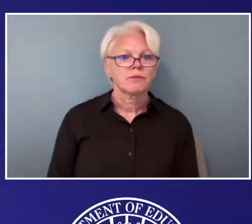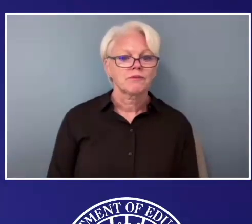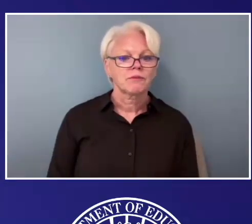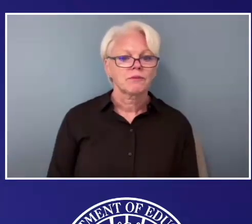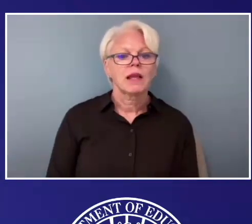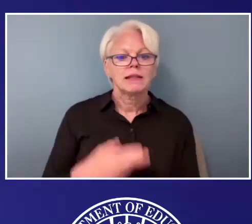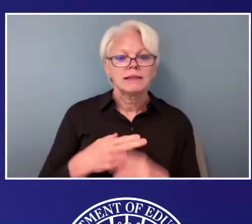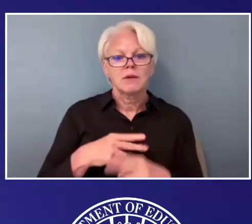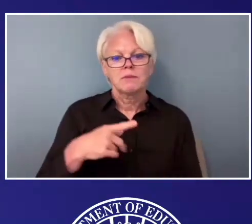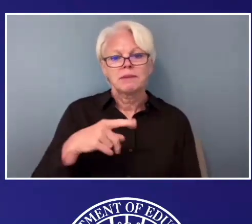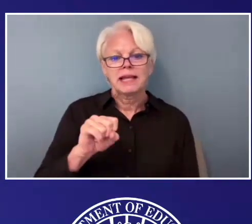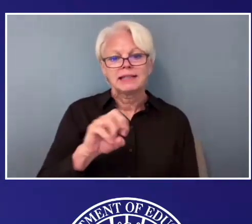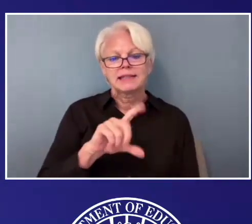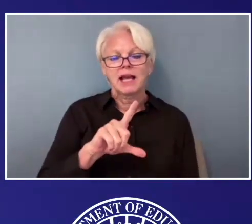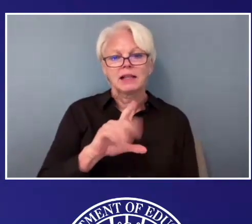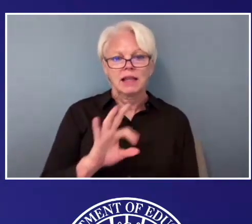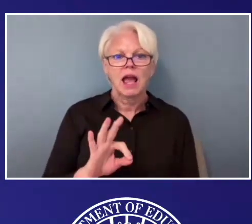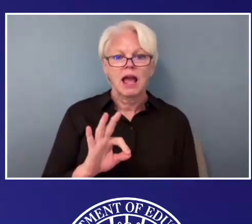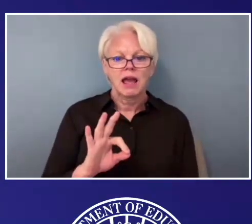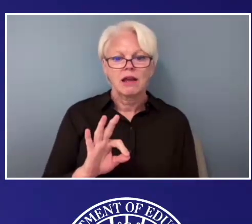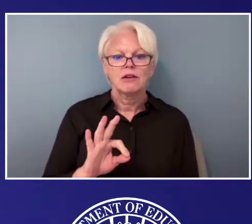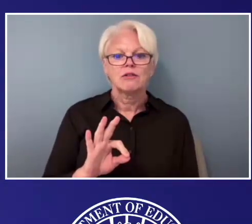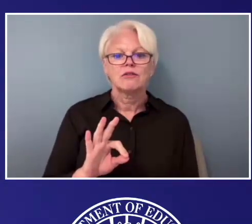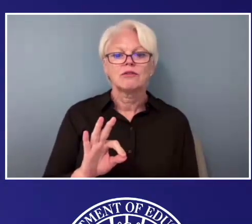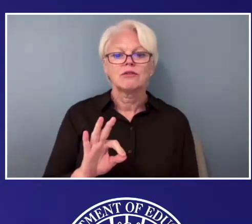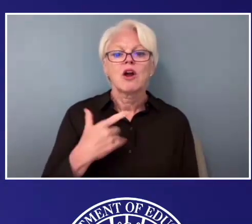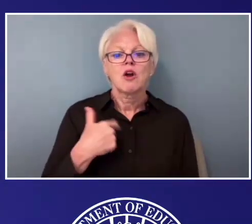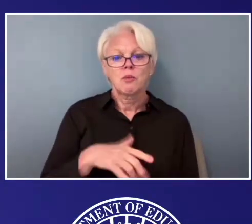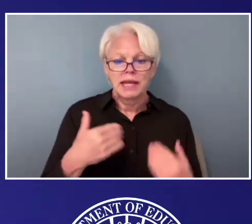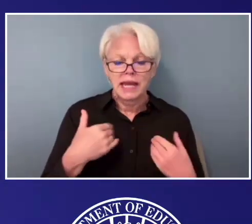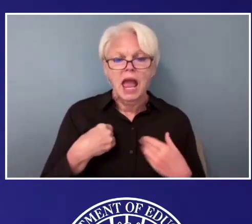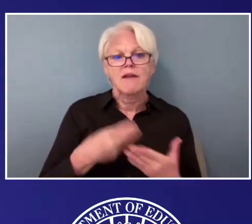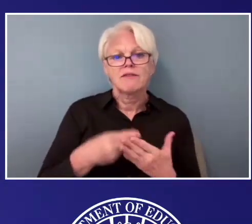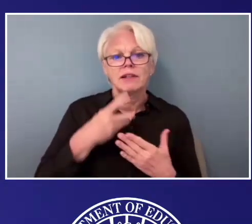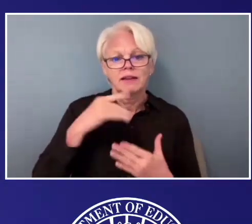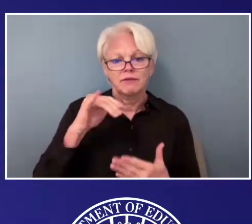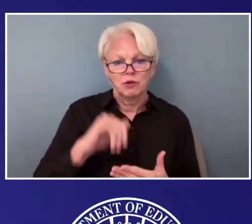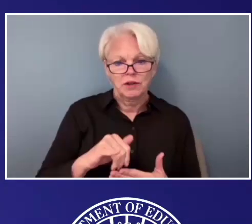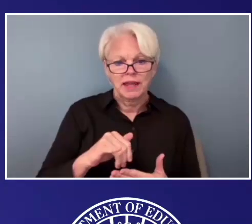we do still have funding for that. And so that, of course, will continue until the funding is exhausted.